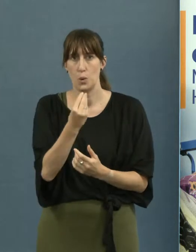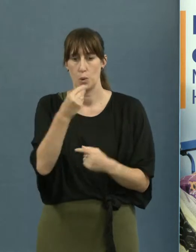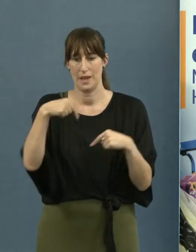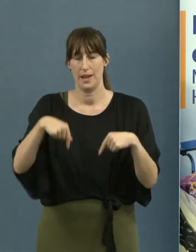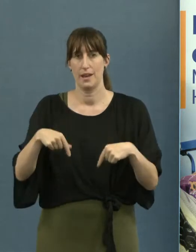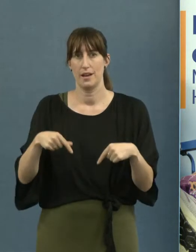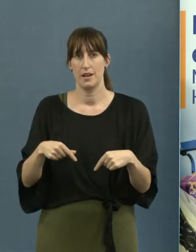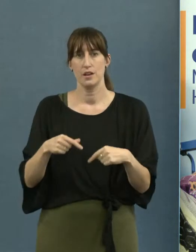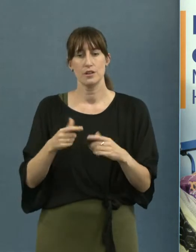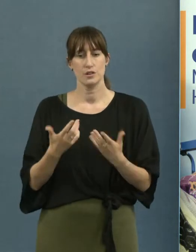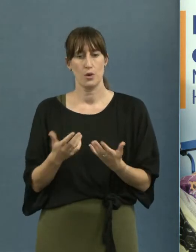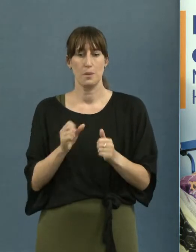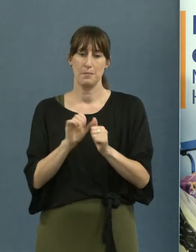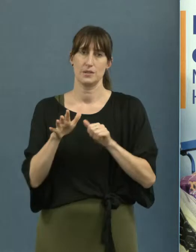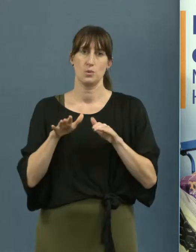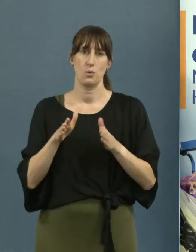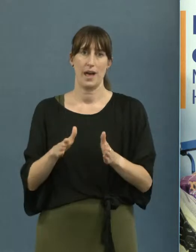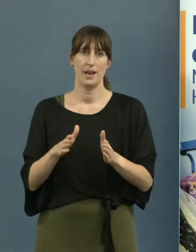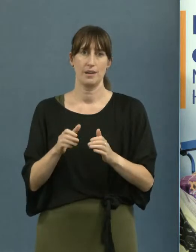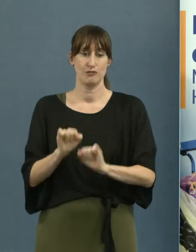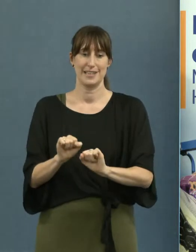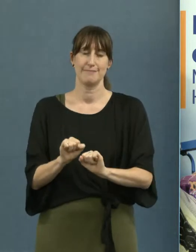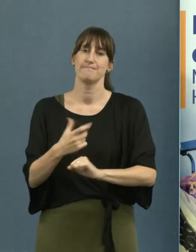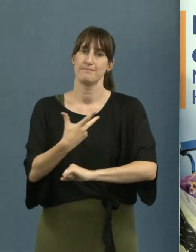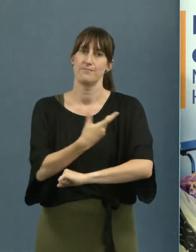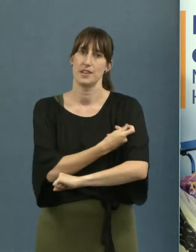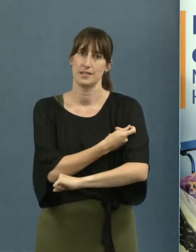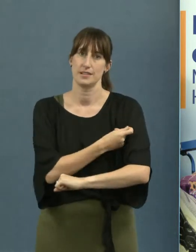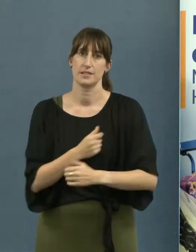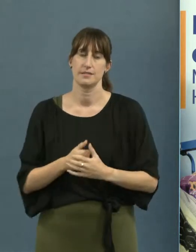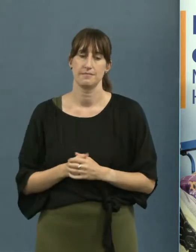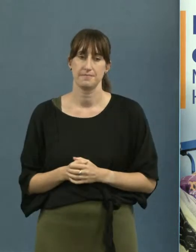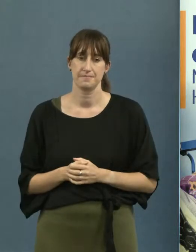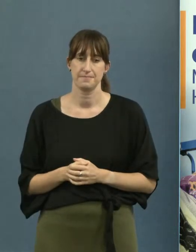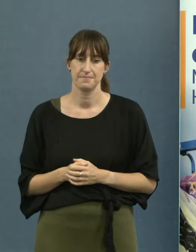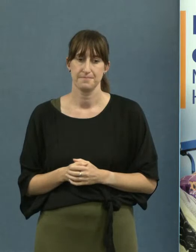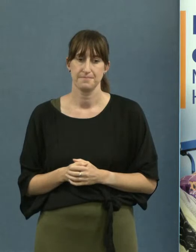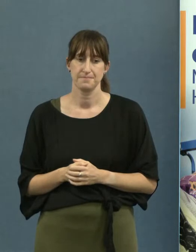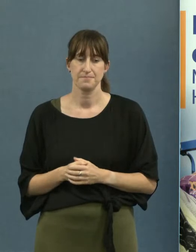vaccination to make sure that you're protected and some of